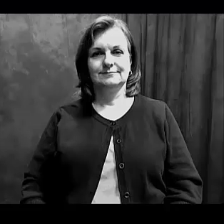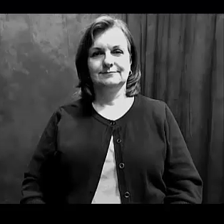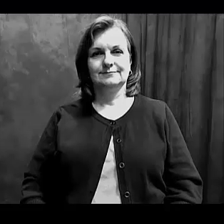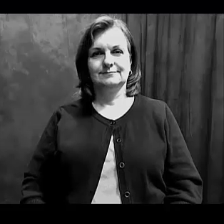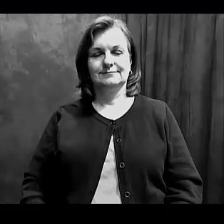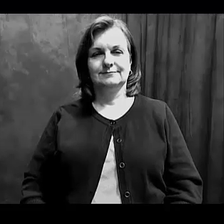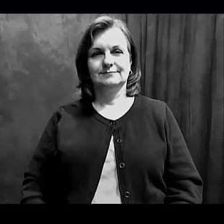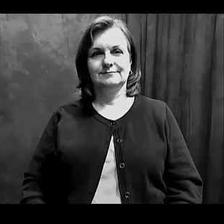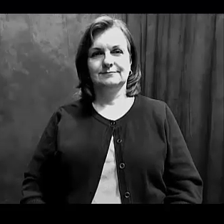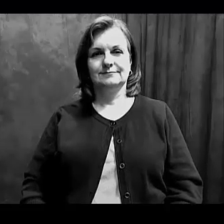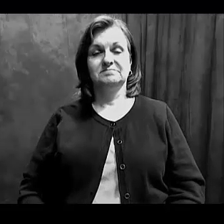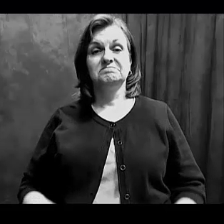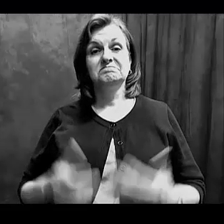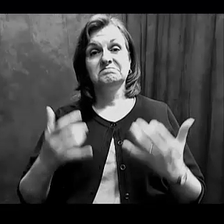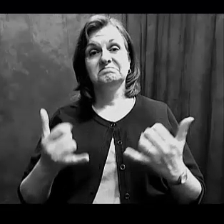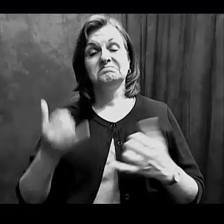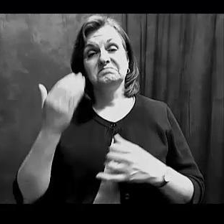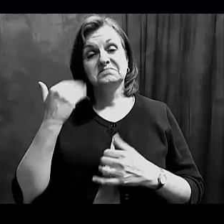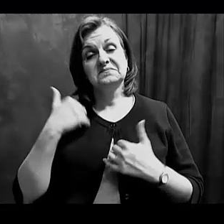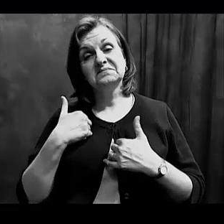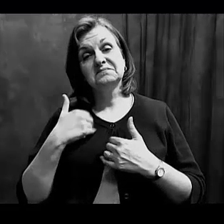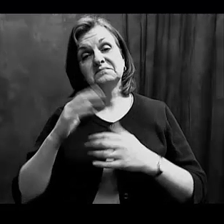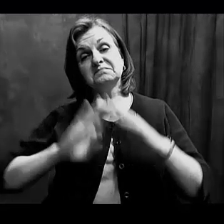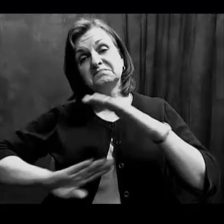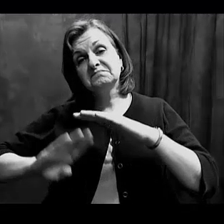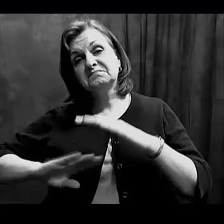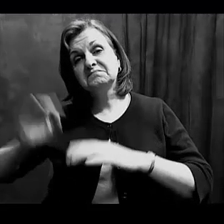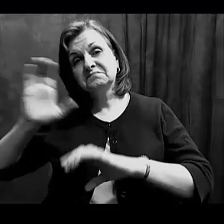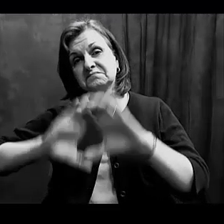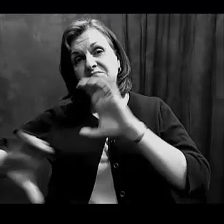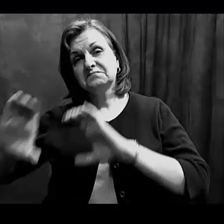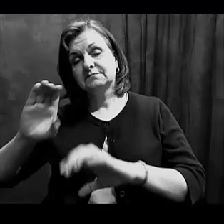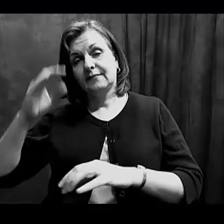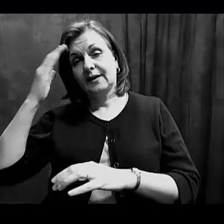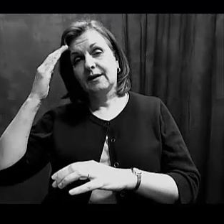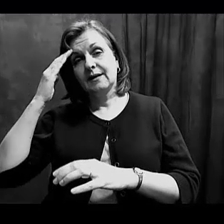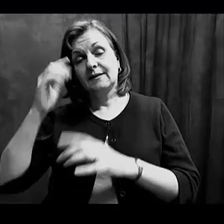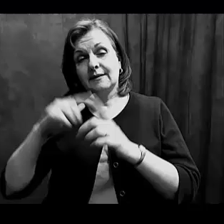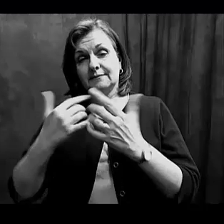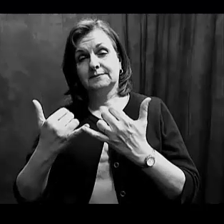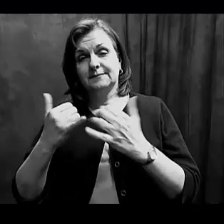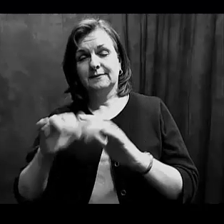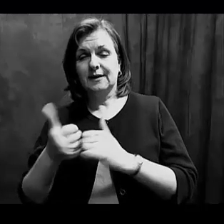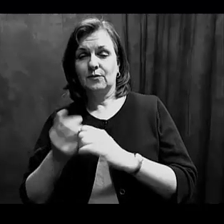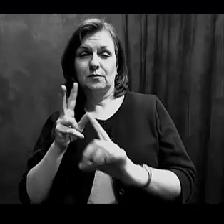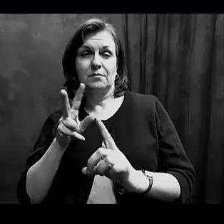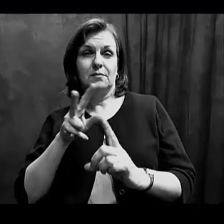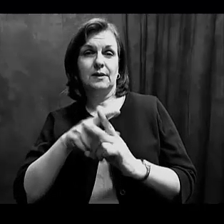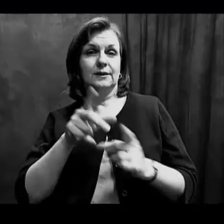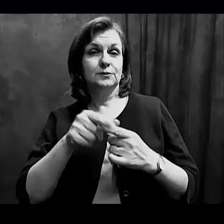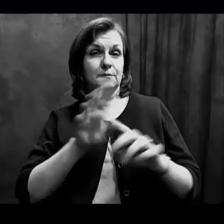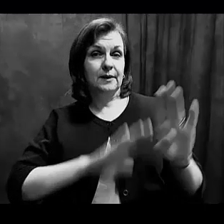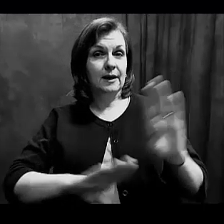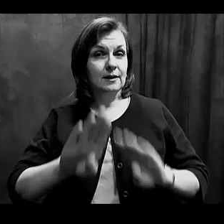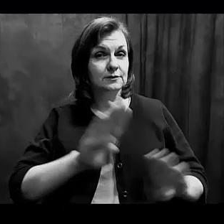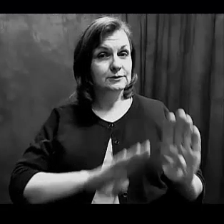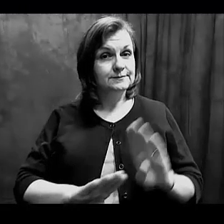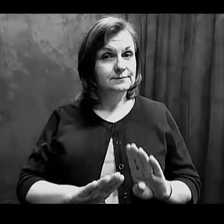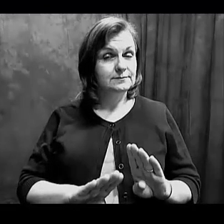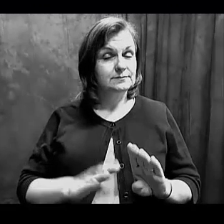With some basic chemistry knowledge you are now ready to think about how to put that to work in biology so we want to think about